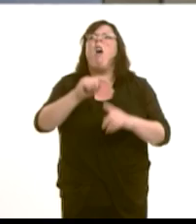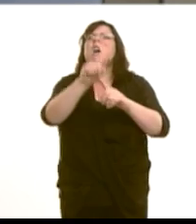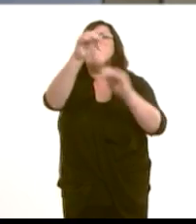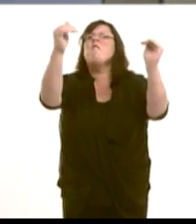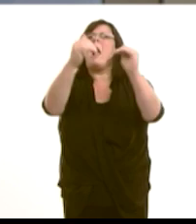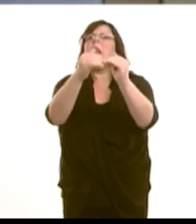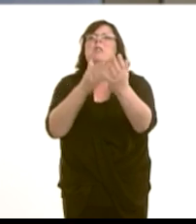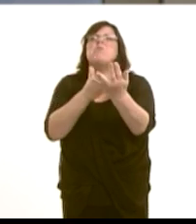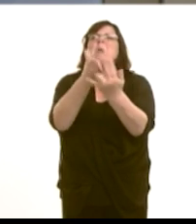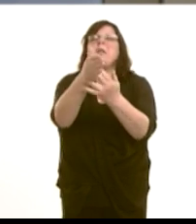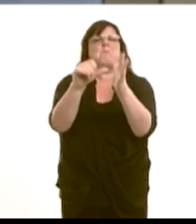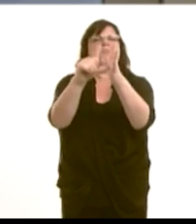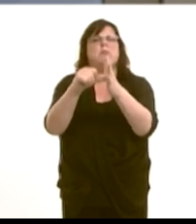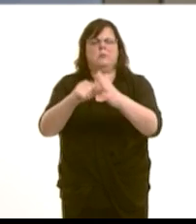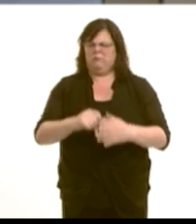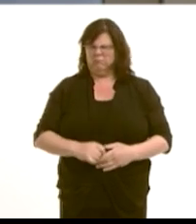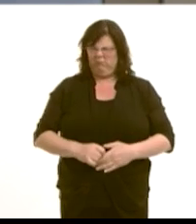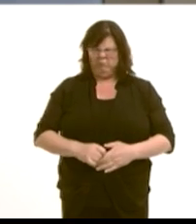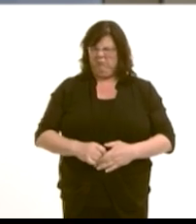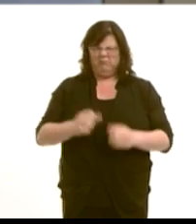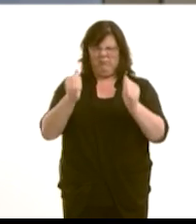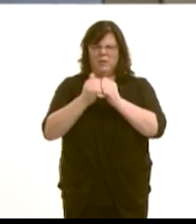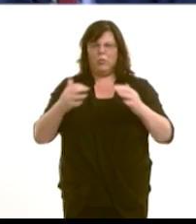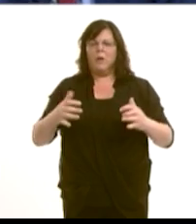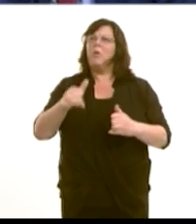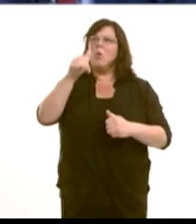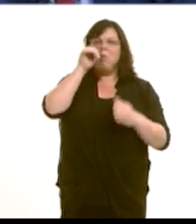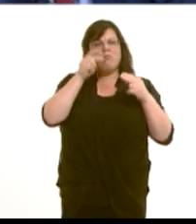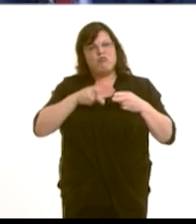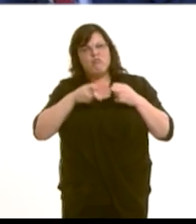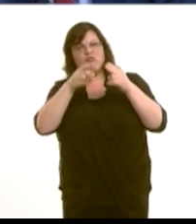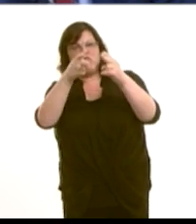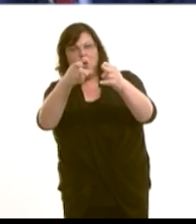We know thatís not true. We know, with the road schemes that have been put in place already, and we know that, with